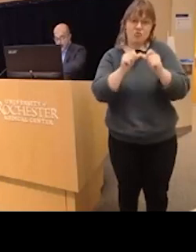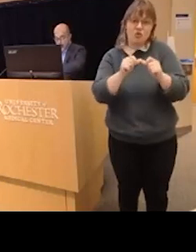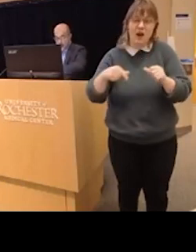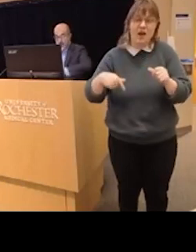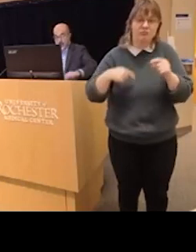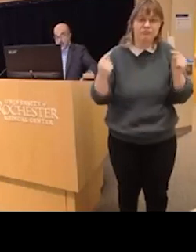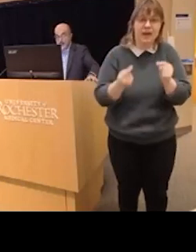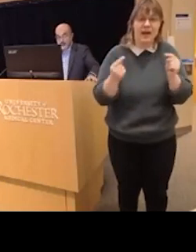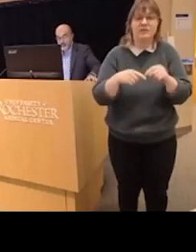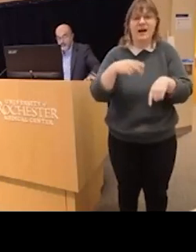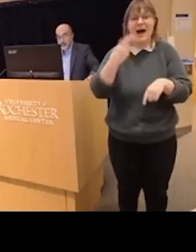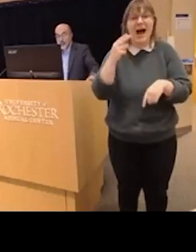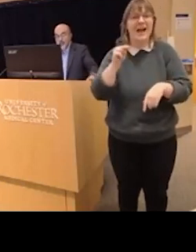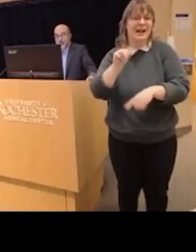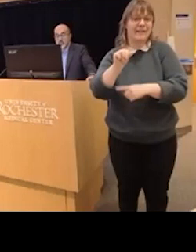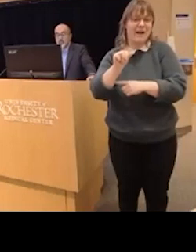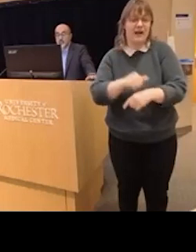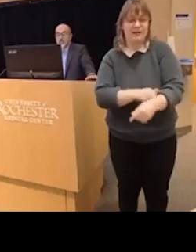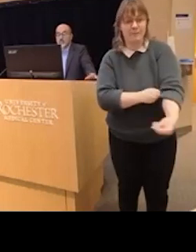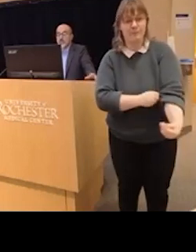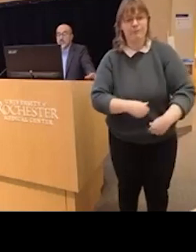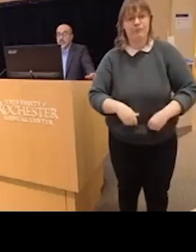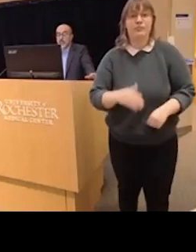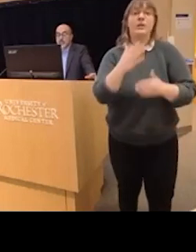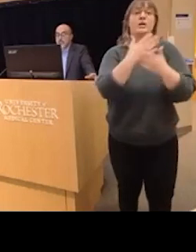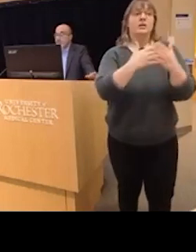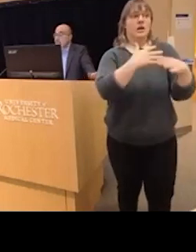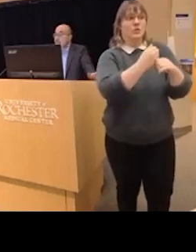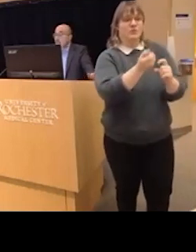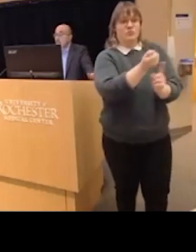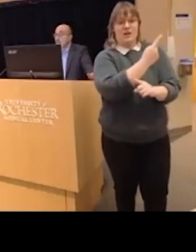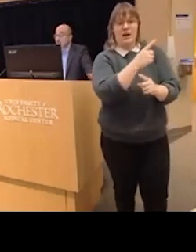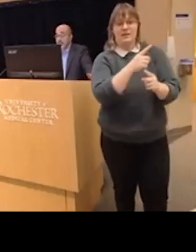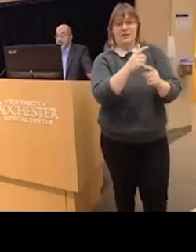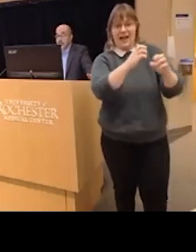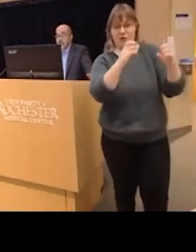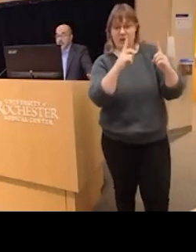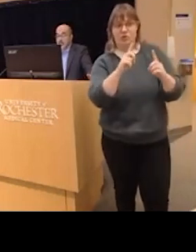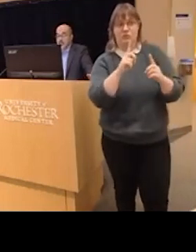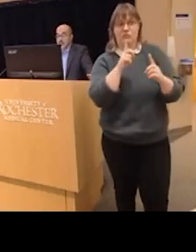they were um some of them received and randomized to an education arm only for pain education then